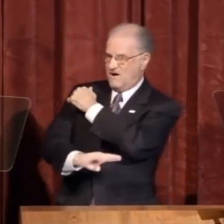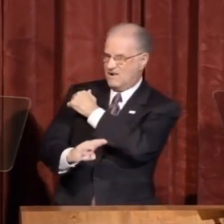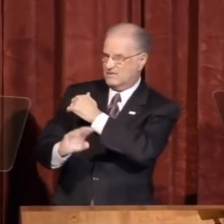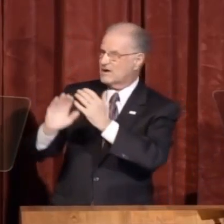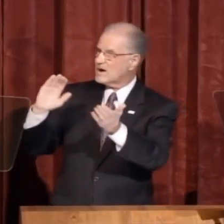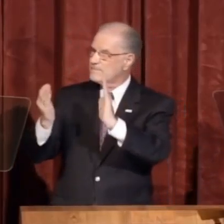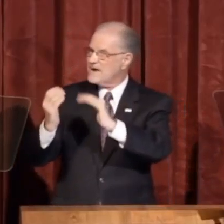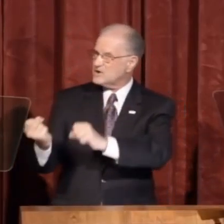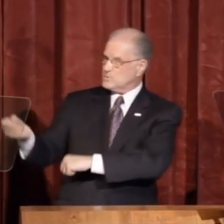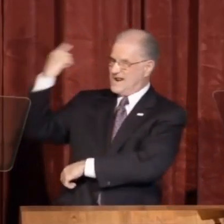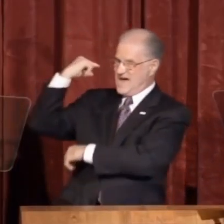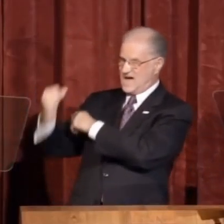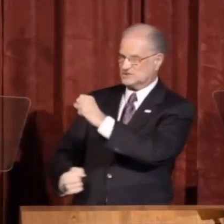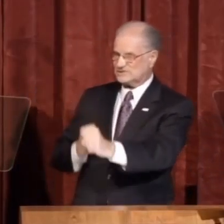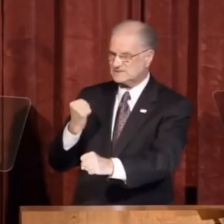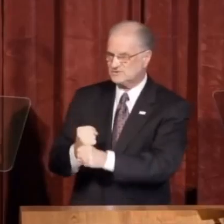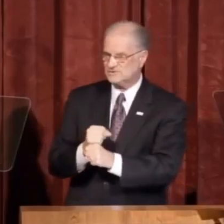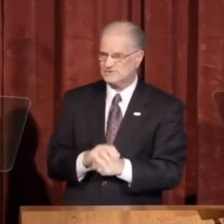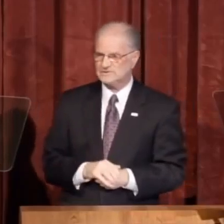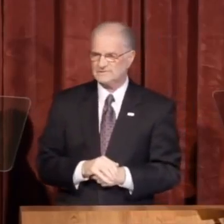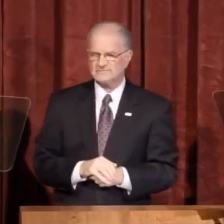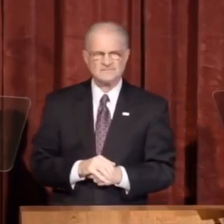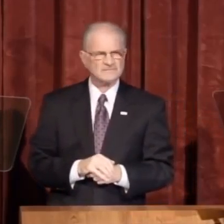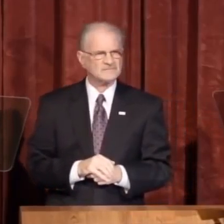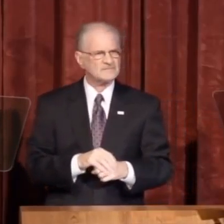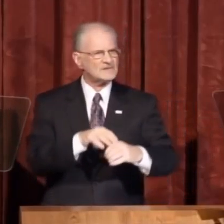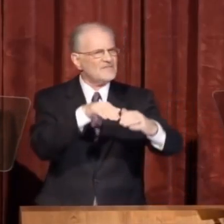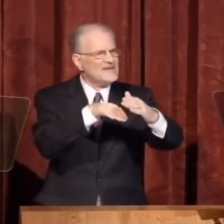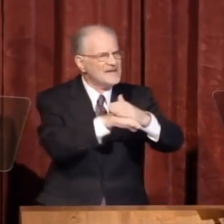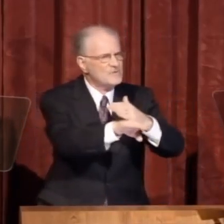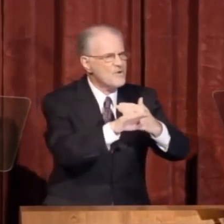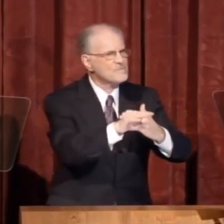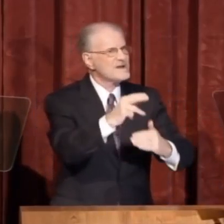Today I will start by sharing some other information